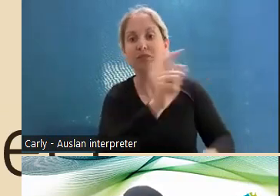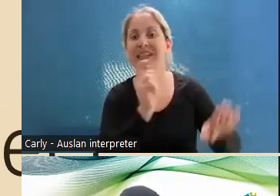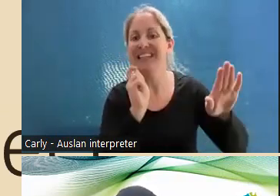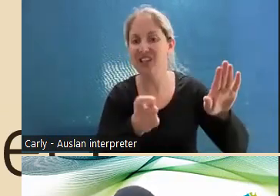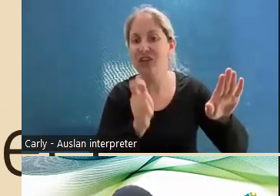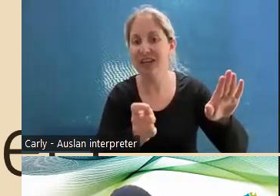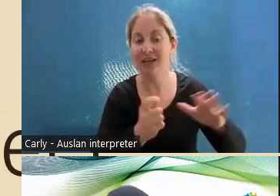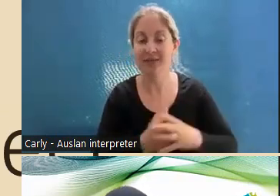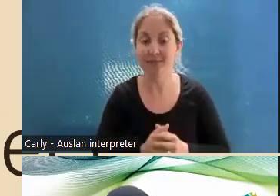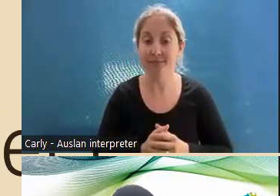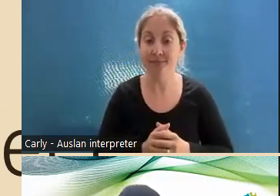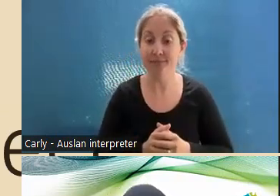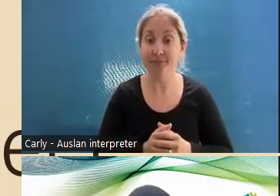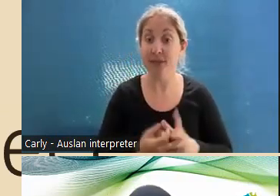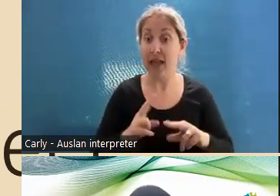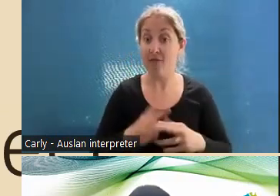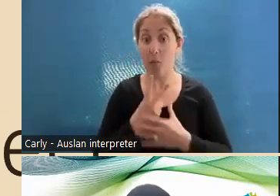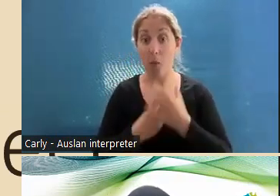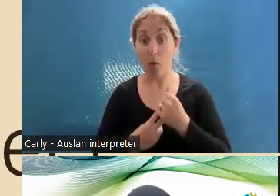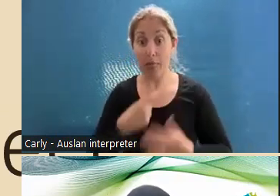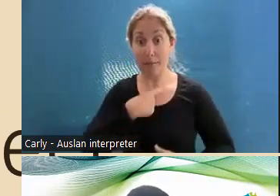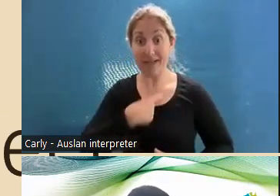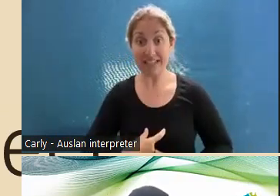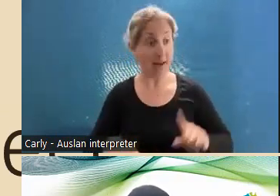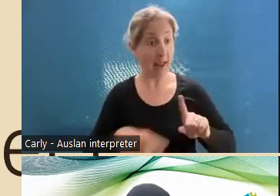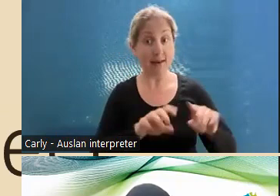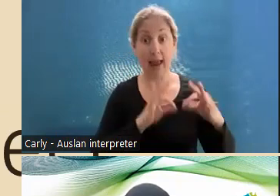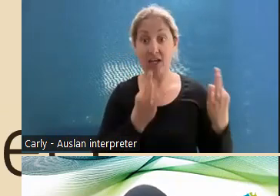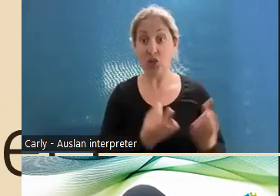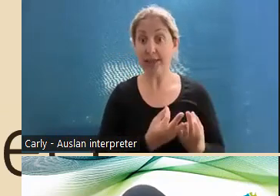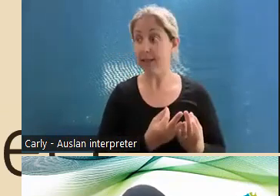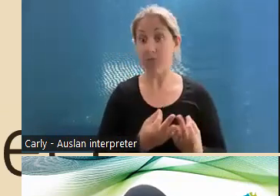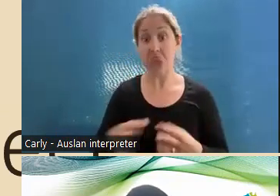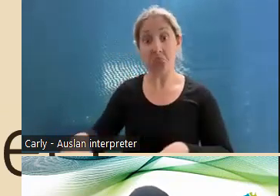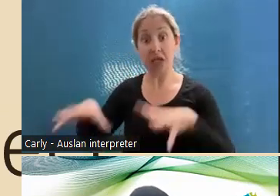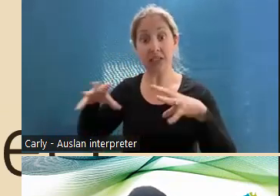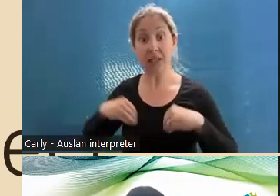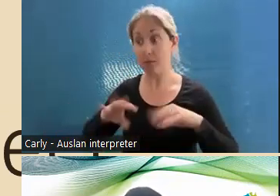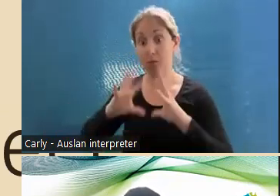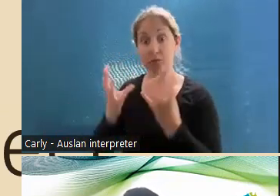If both the participant and the agency accepts the recommendation in its entirety, then the